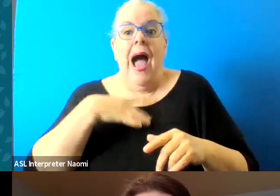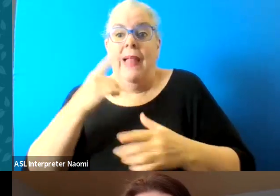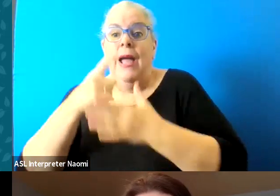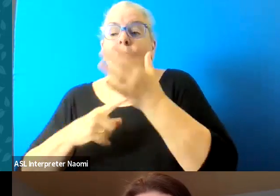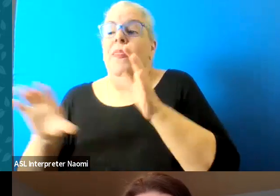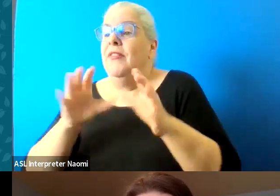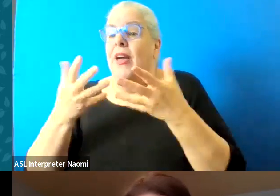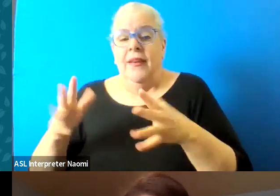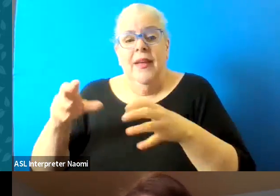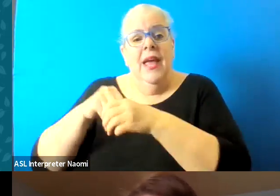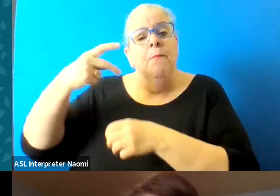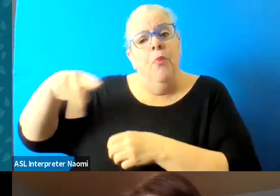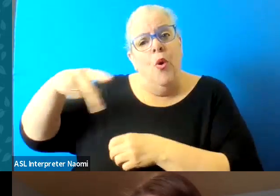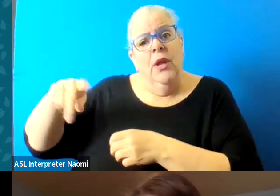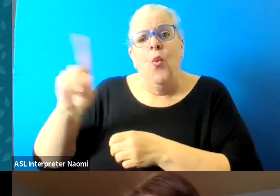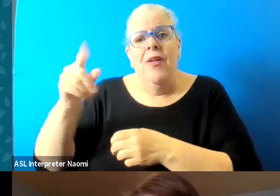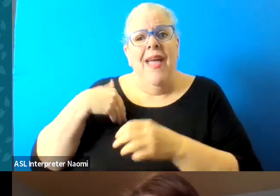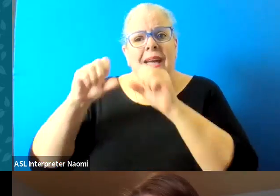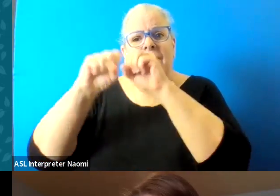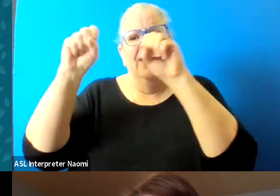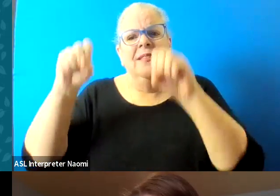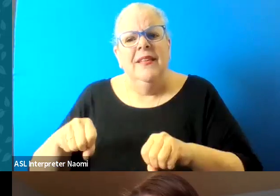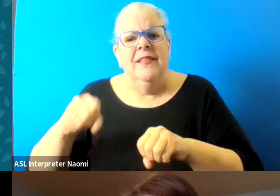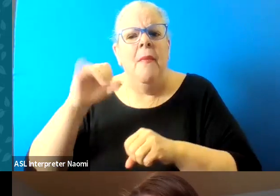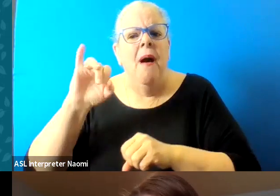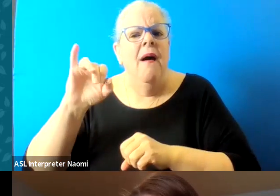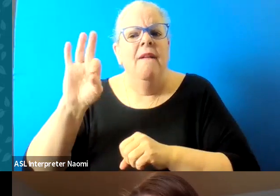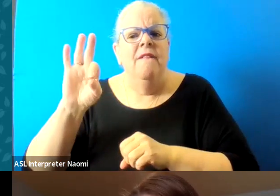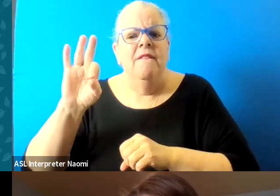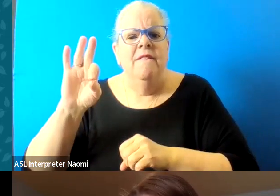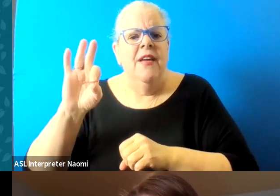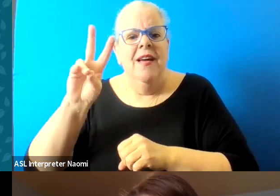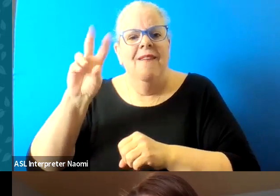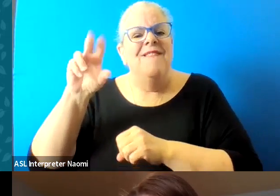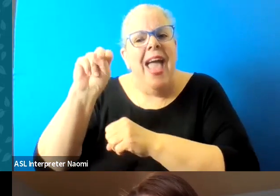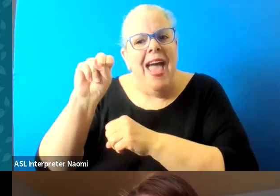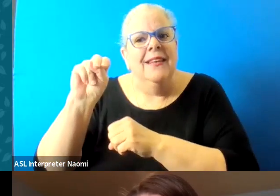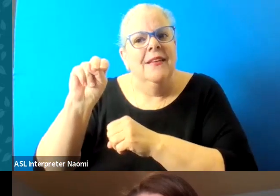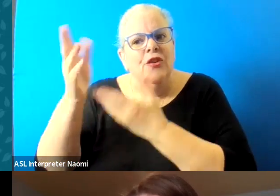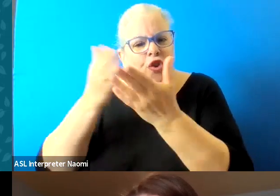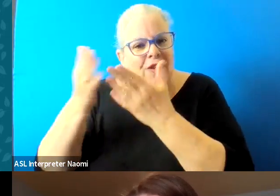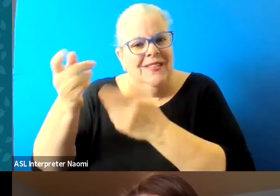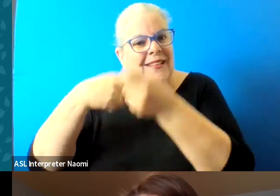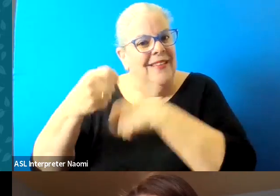where they've created a system of jitneys. They have van service instead of bus service.